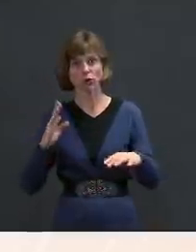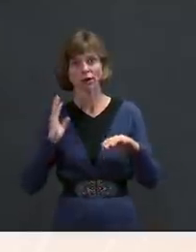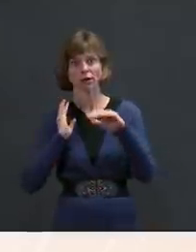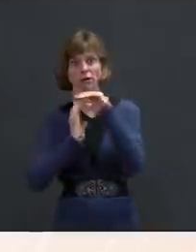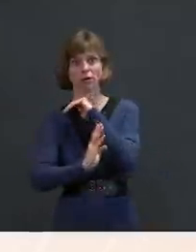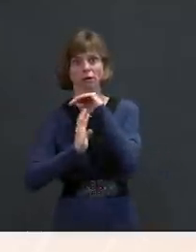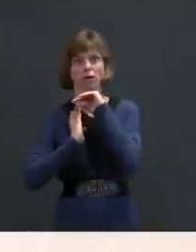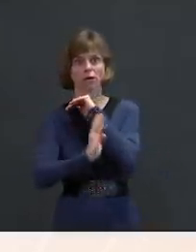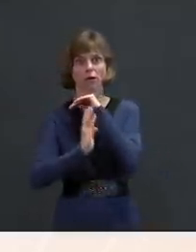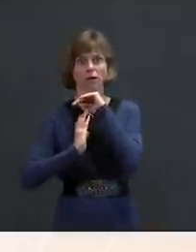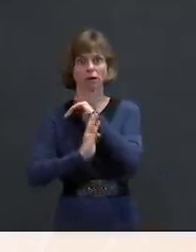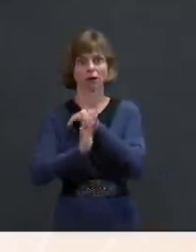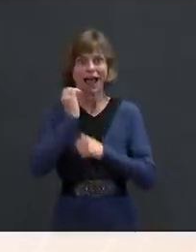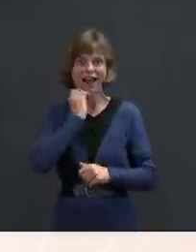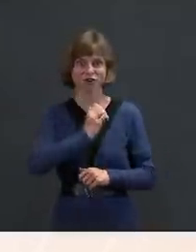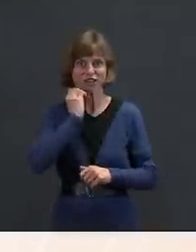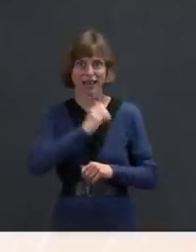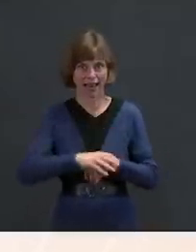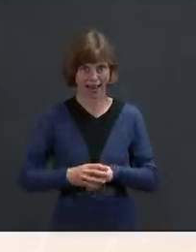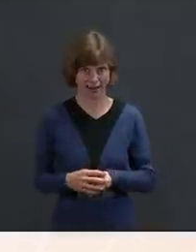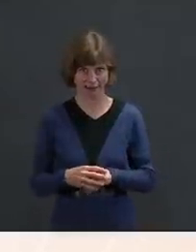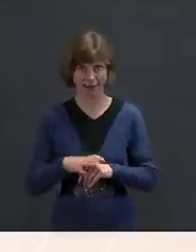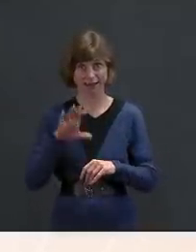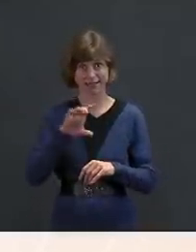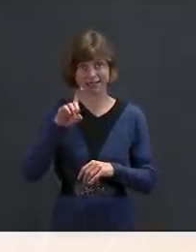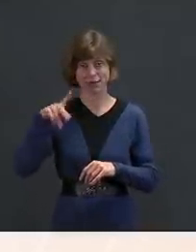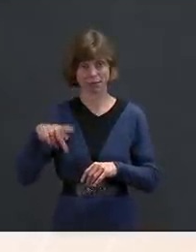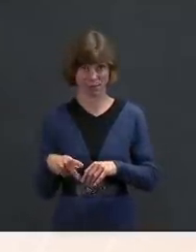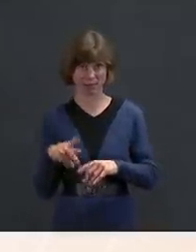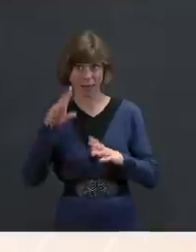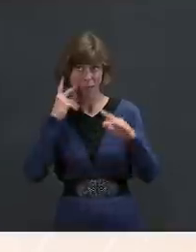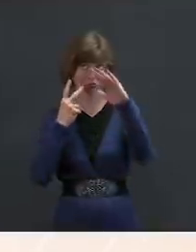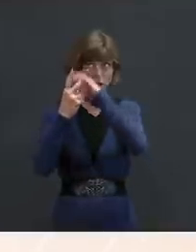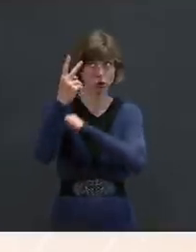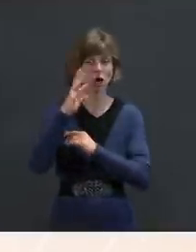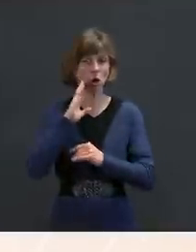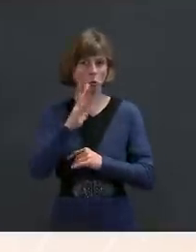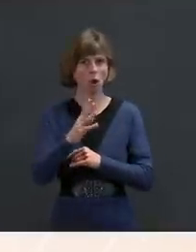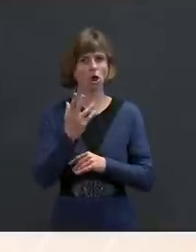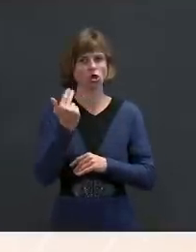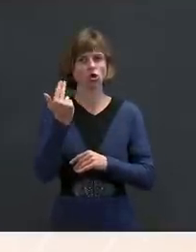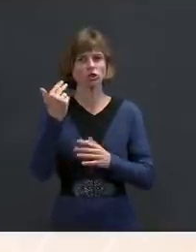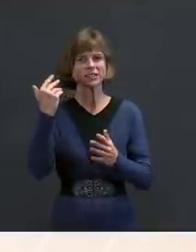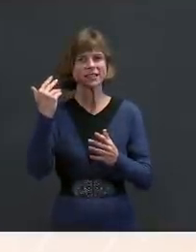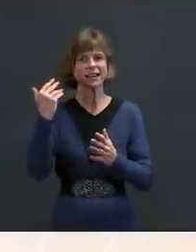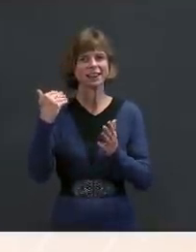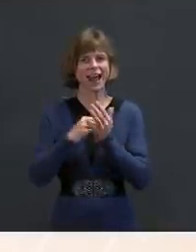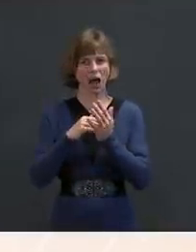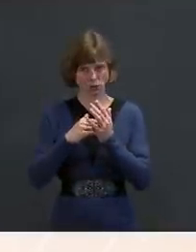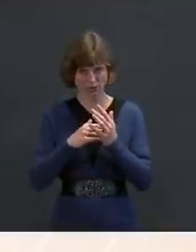CBP projected a peak of 13,000 unaccompanied children in the month of May, according to a report in Axios.